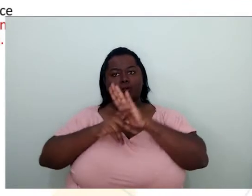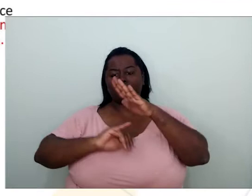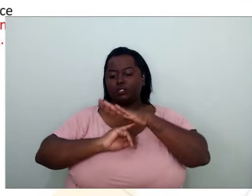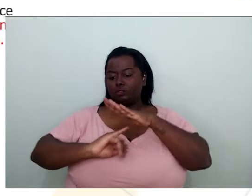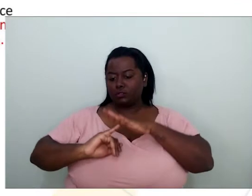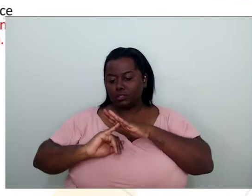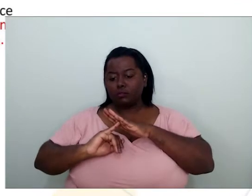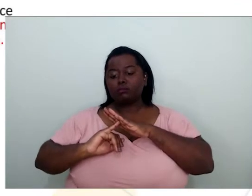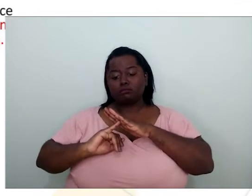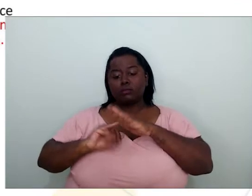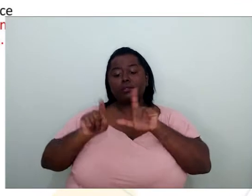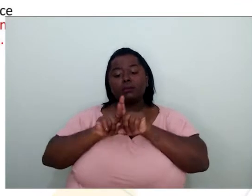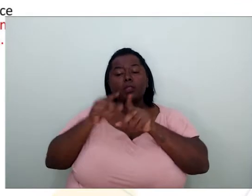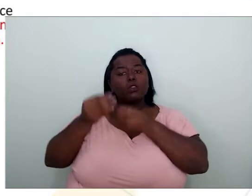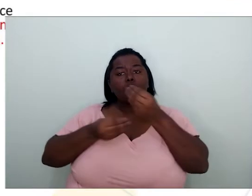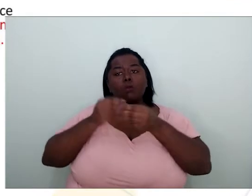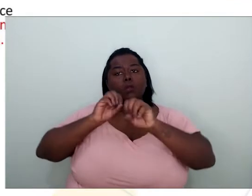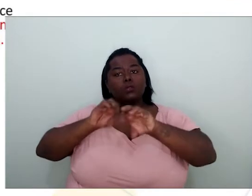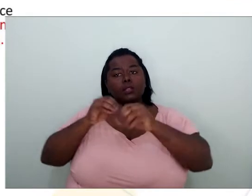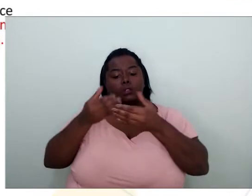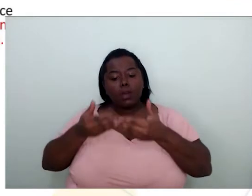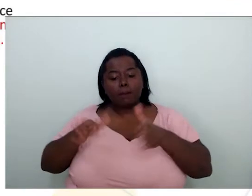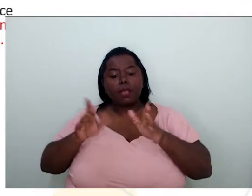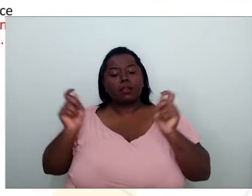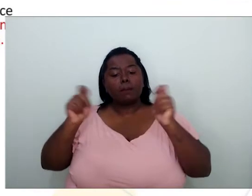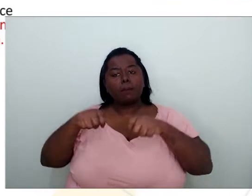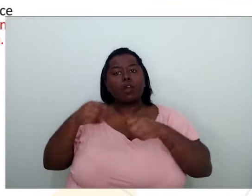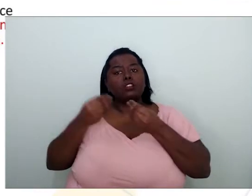open educational resources going to make a student's learning experience any